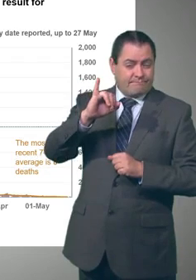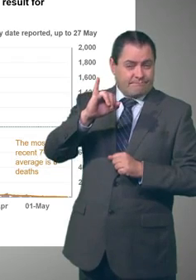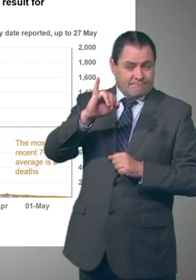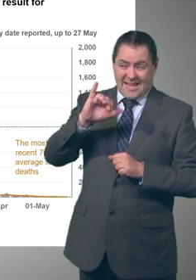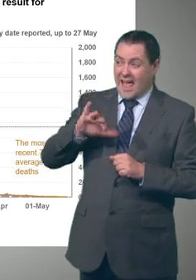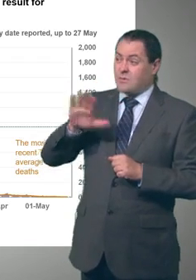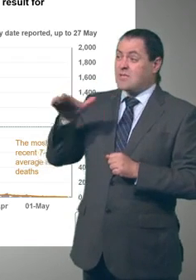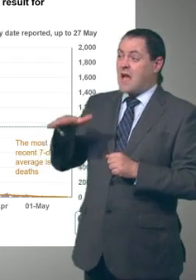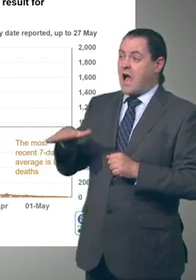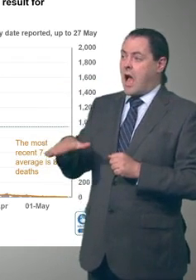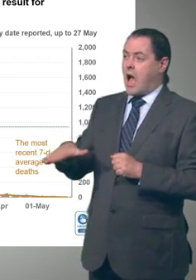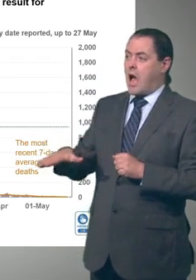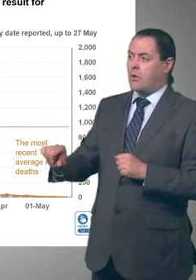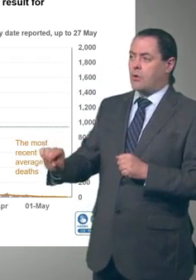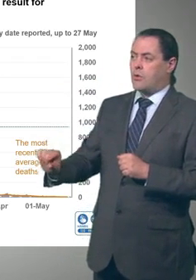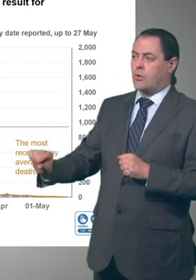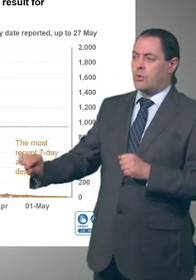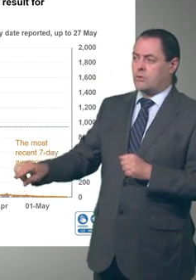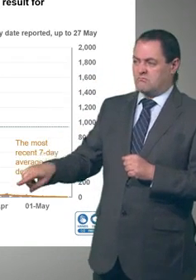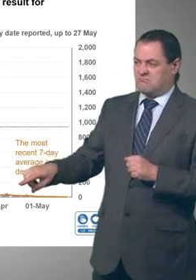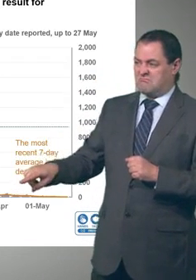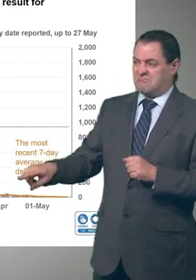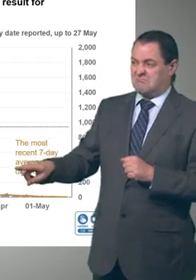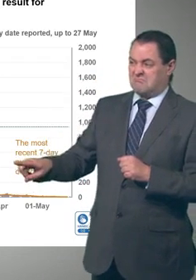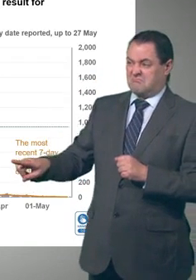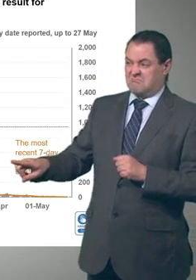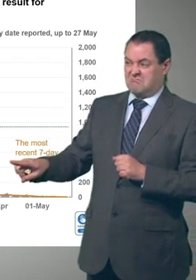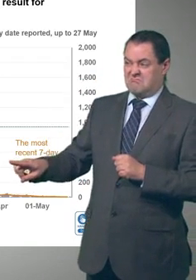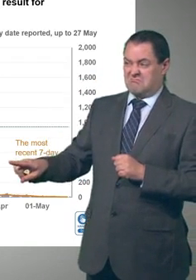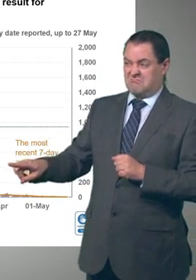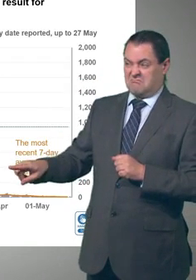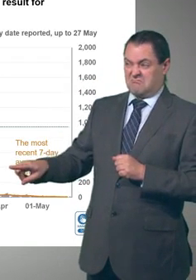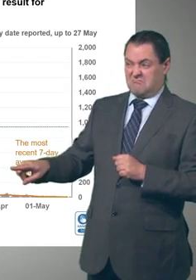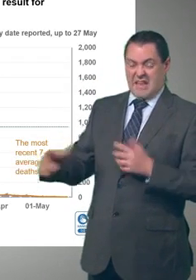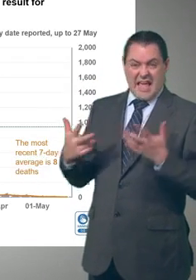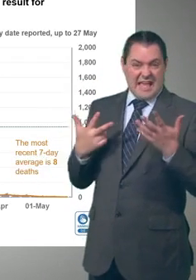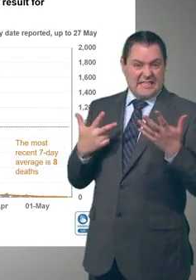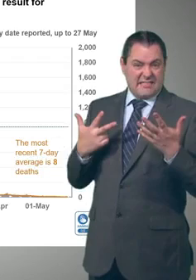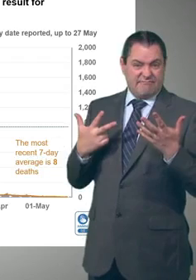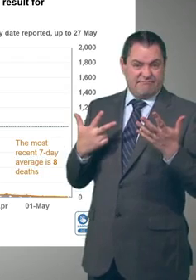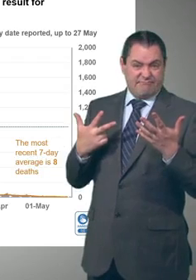well, you can see that the most recent seven-day average. is is